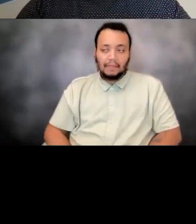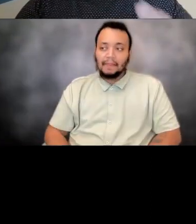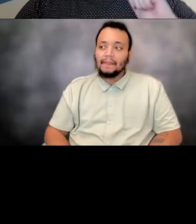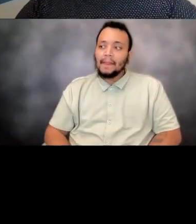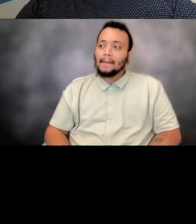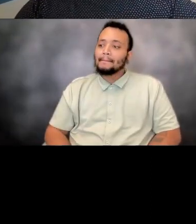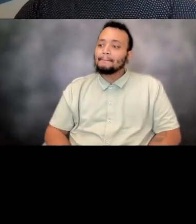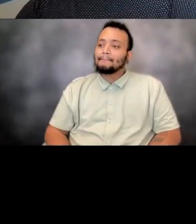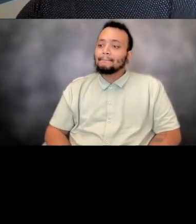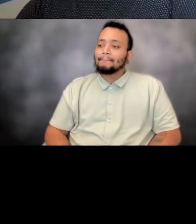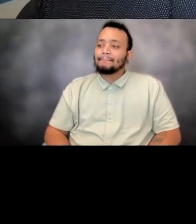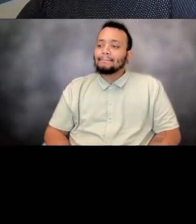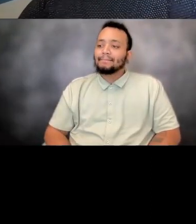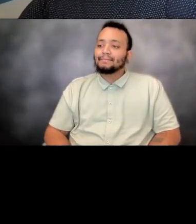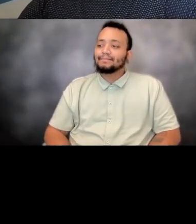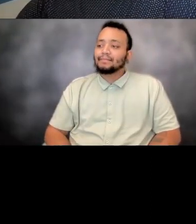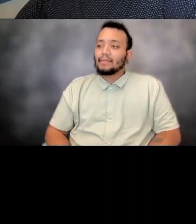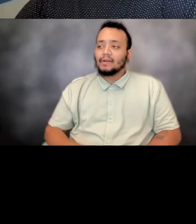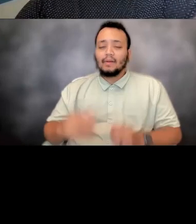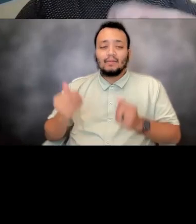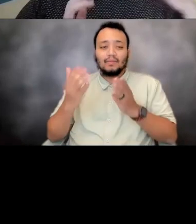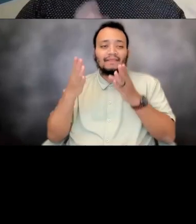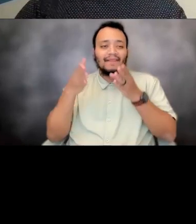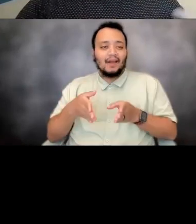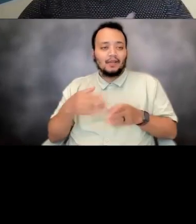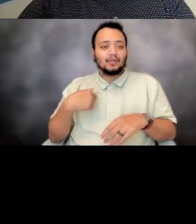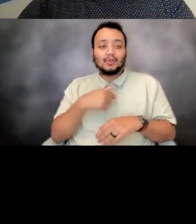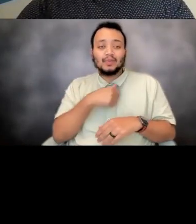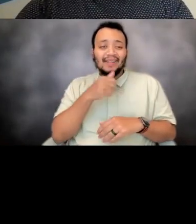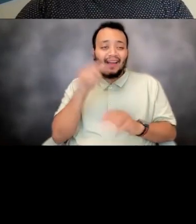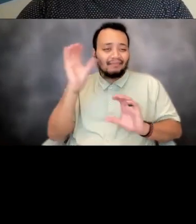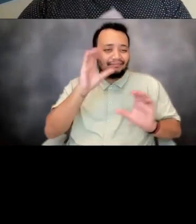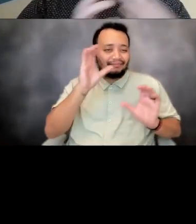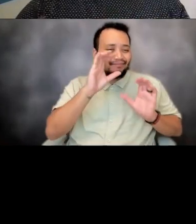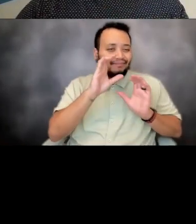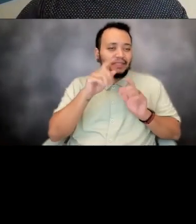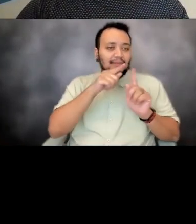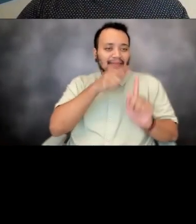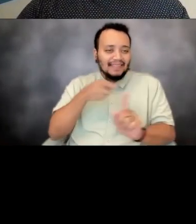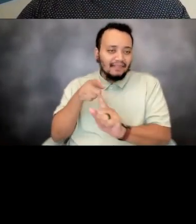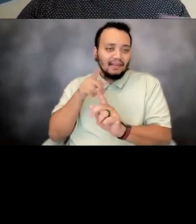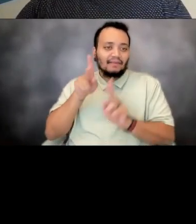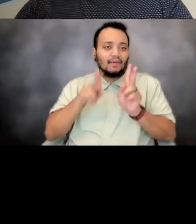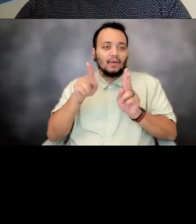we didn't specifically outreach around race and ethnicity.